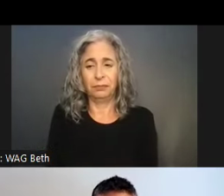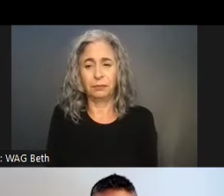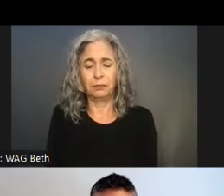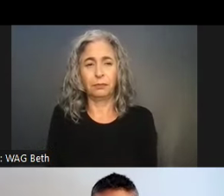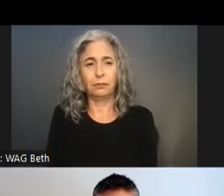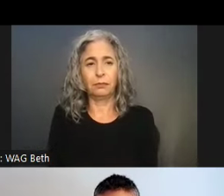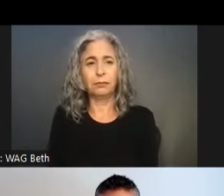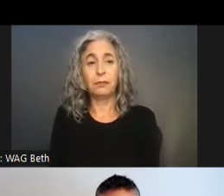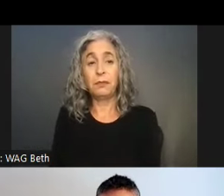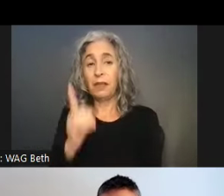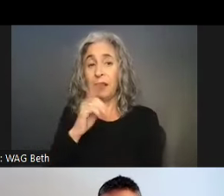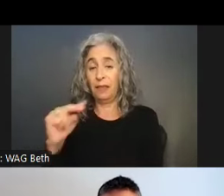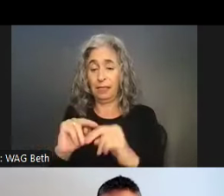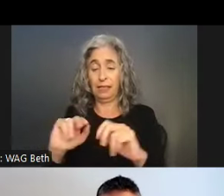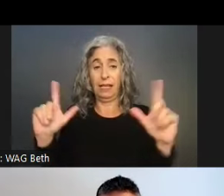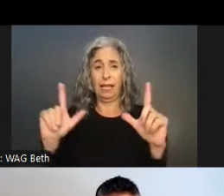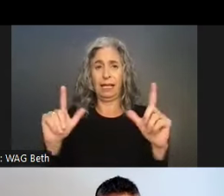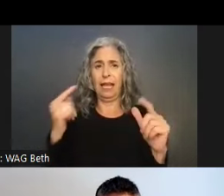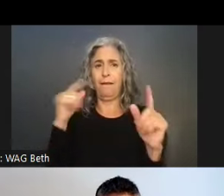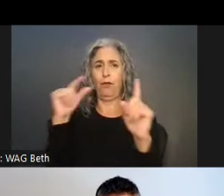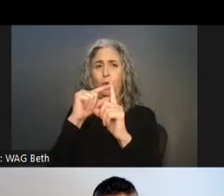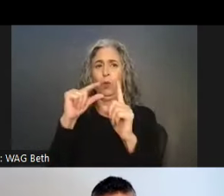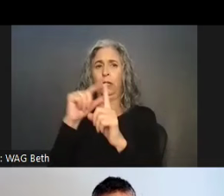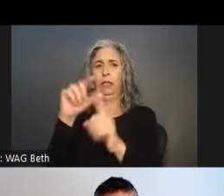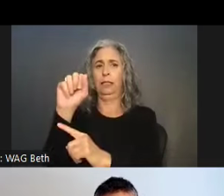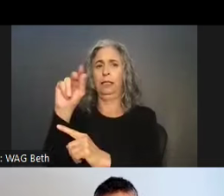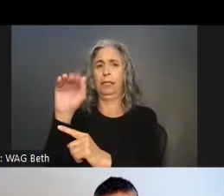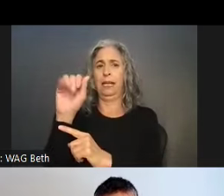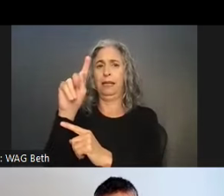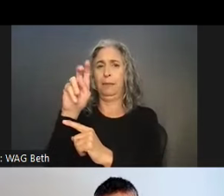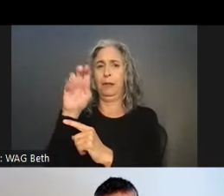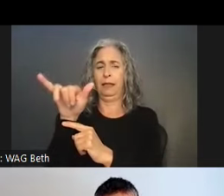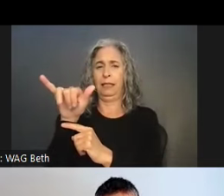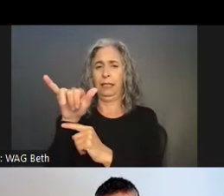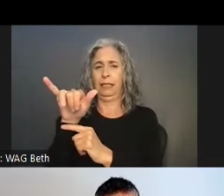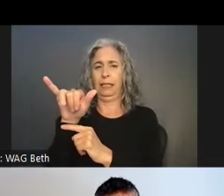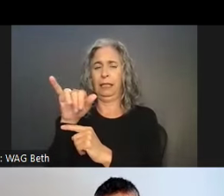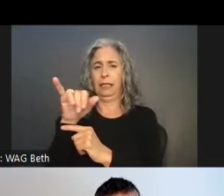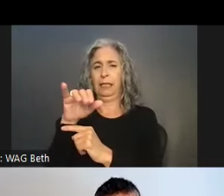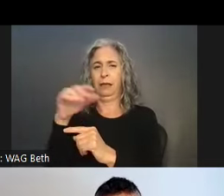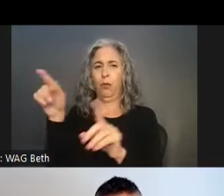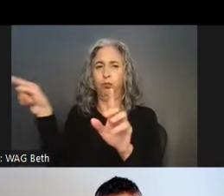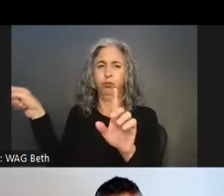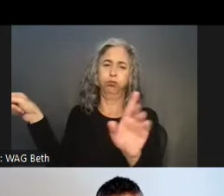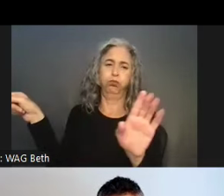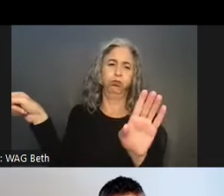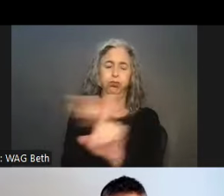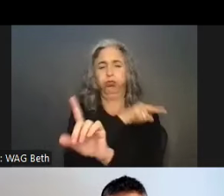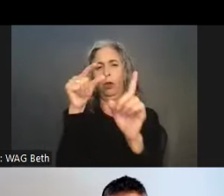In this slide I have the word sustainability in green struck out. And I summarize with two bullet